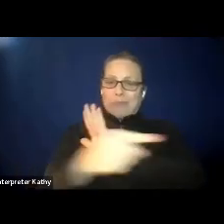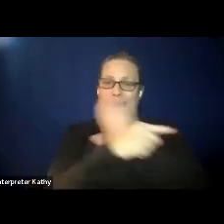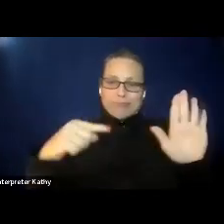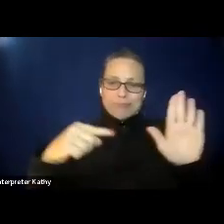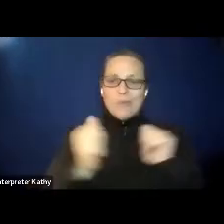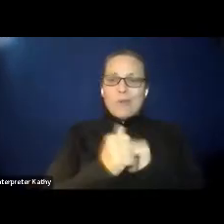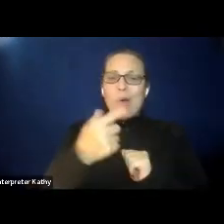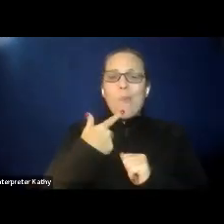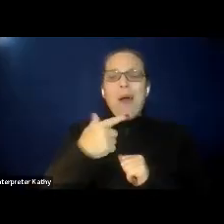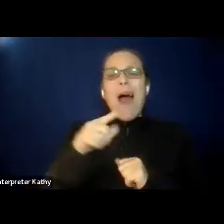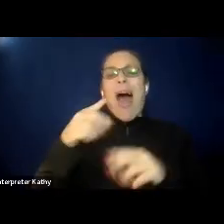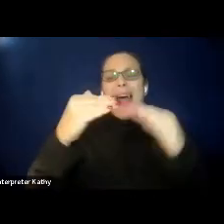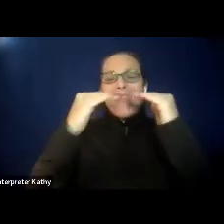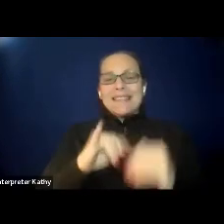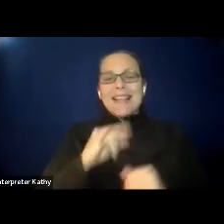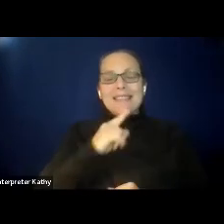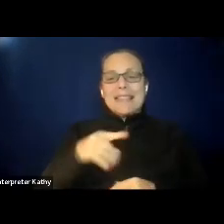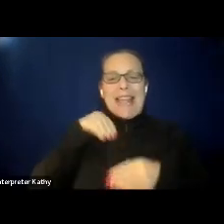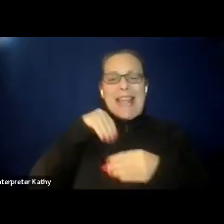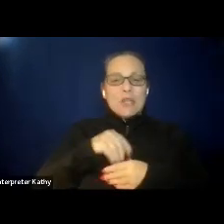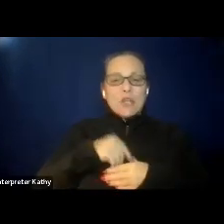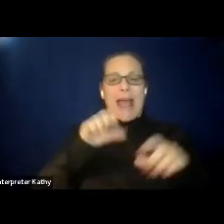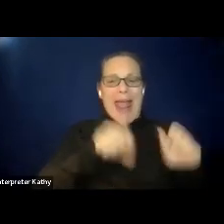"I will overcome my disability, crossed